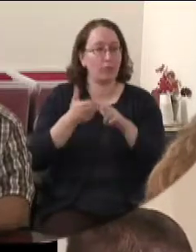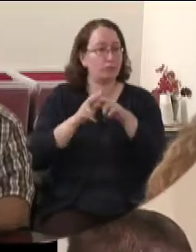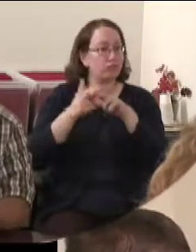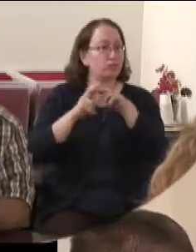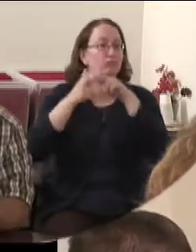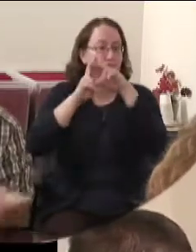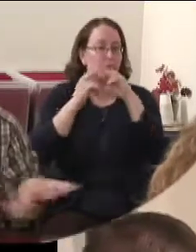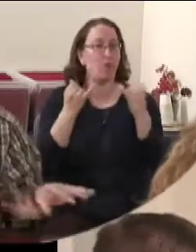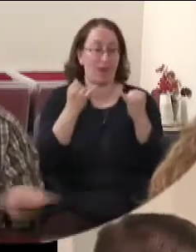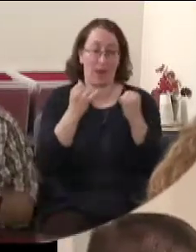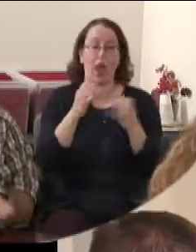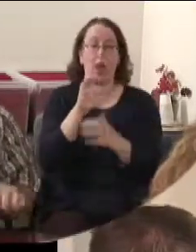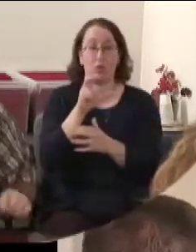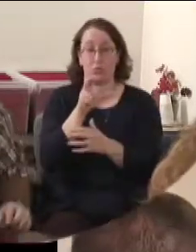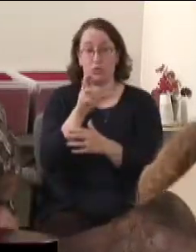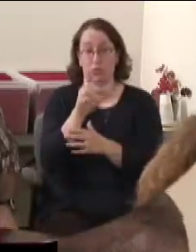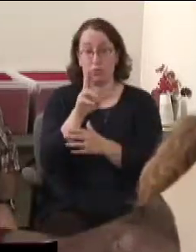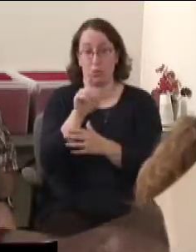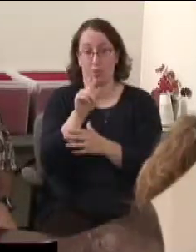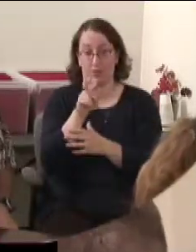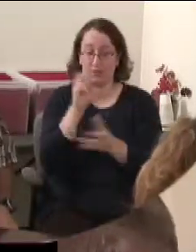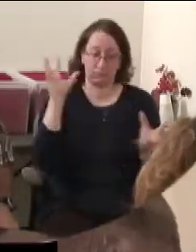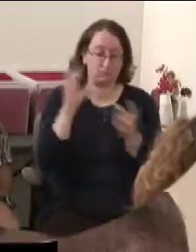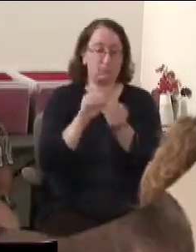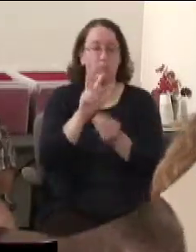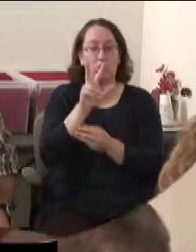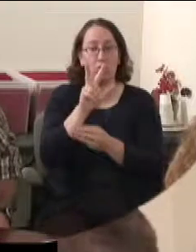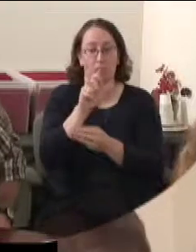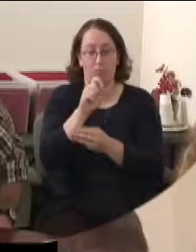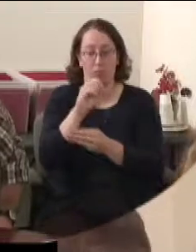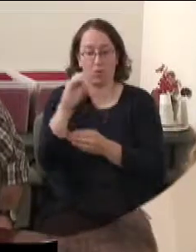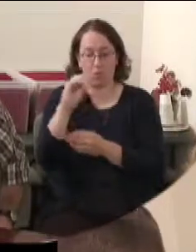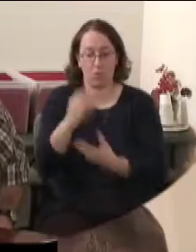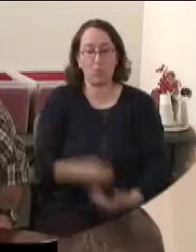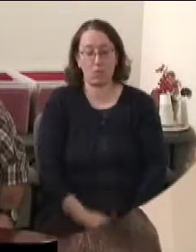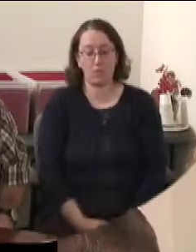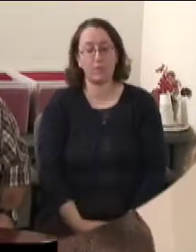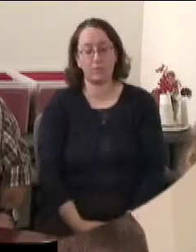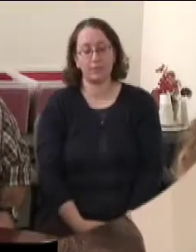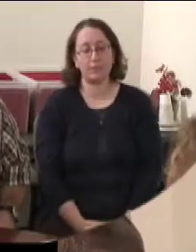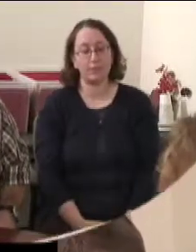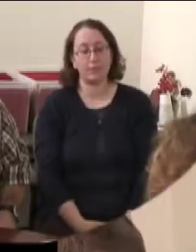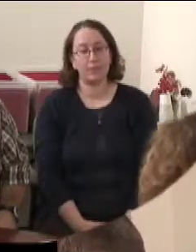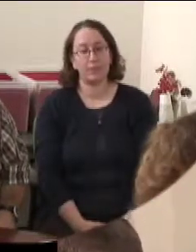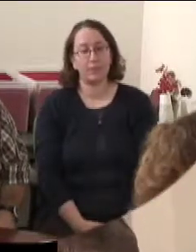and right now the cumulative GPA is 3.0